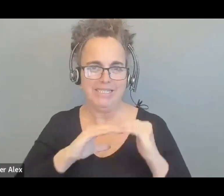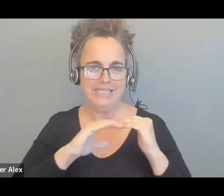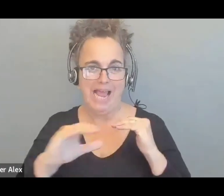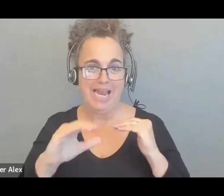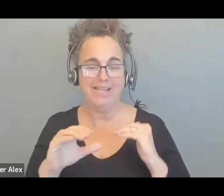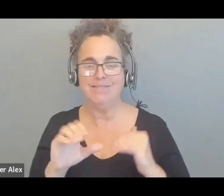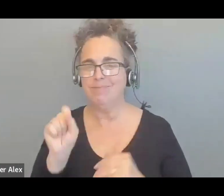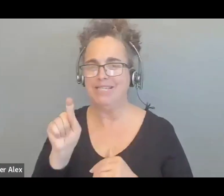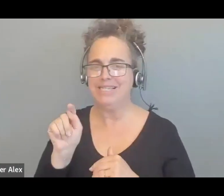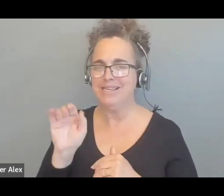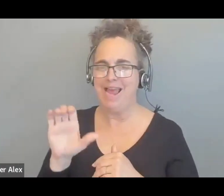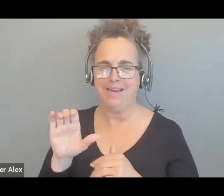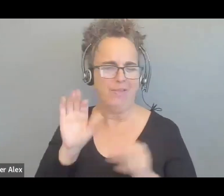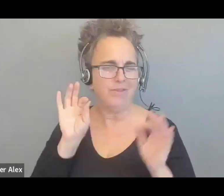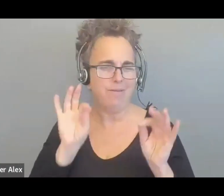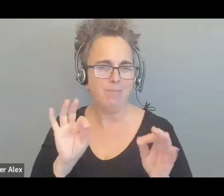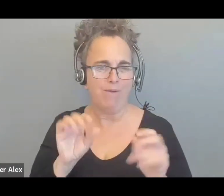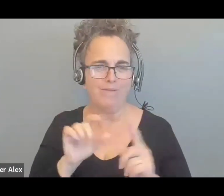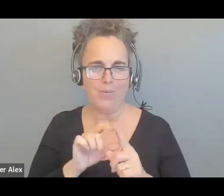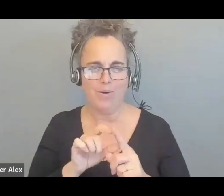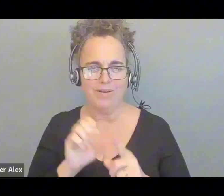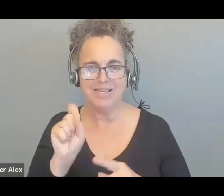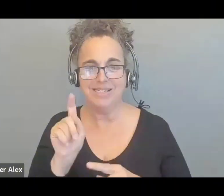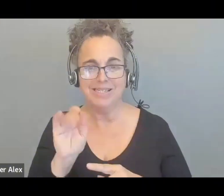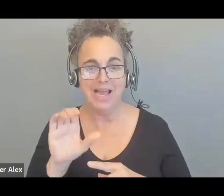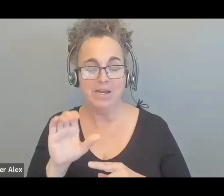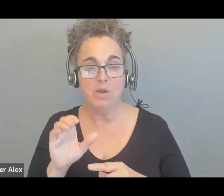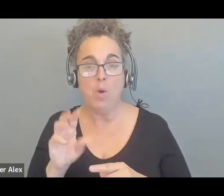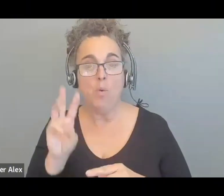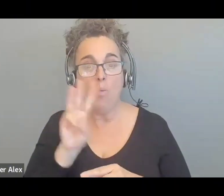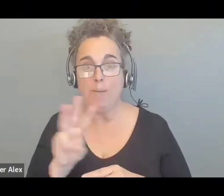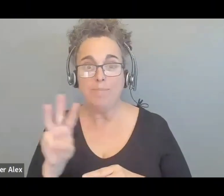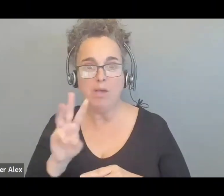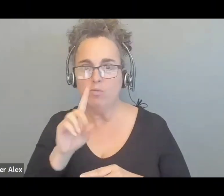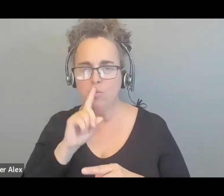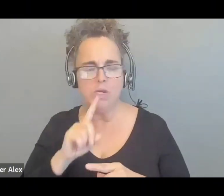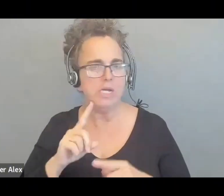Because in comparison, websites are extremely dynamic right now,